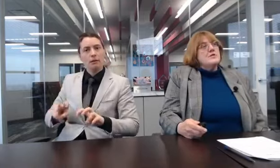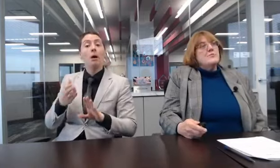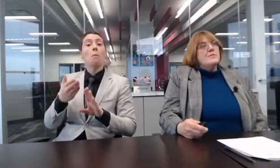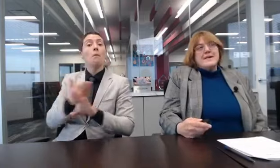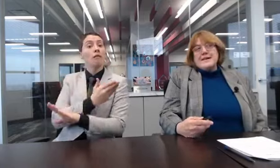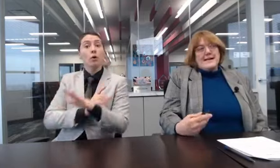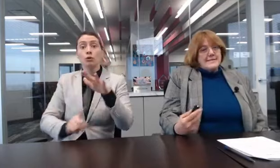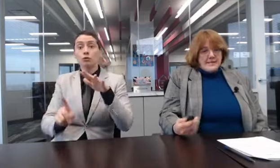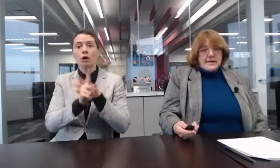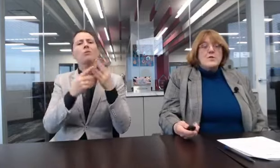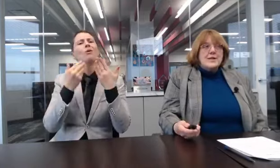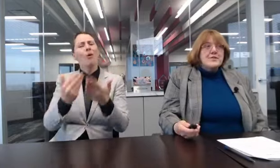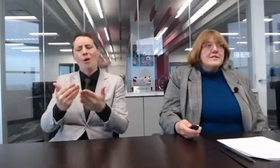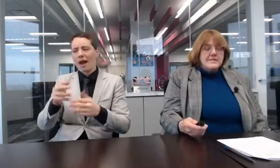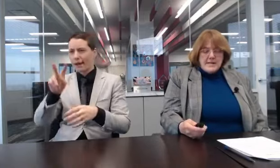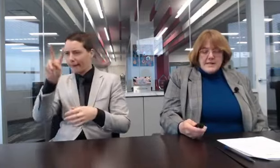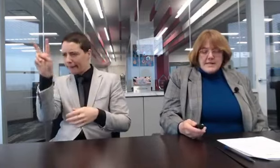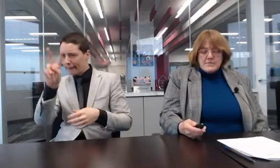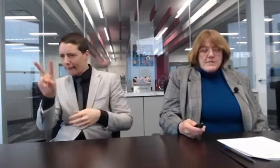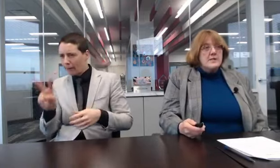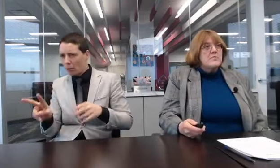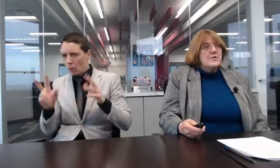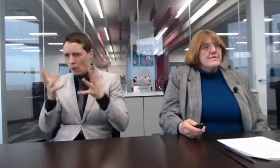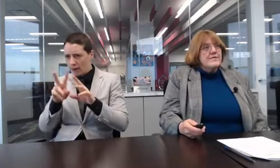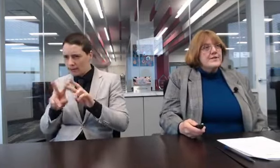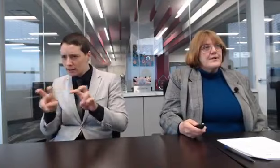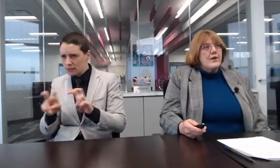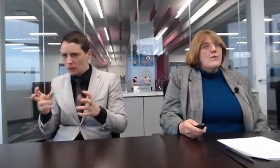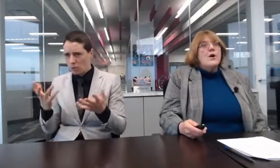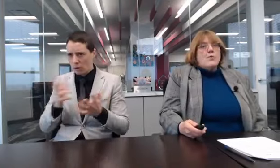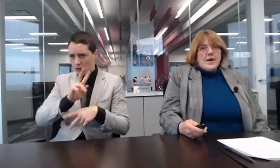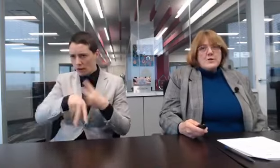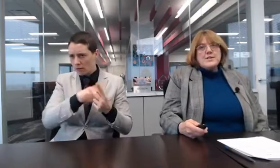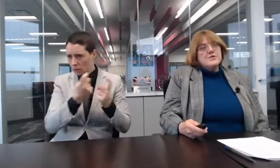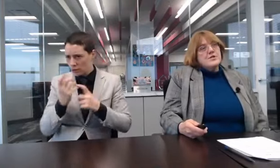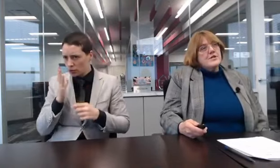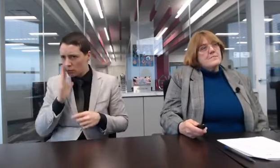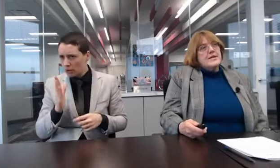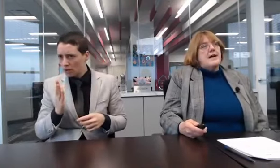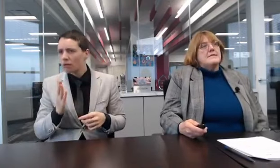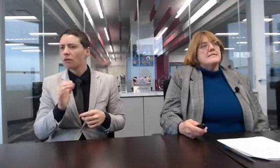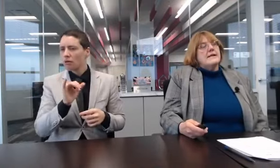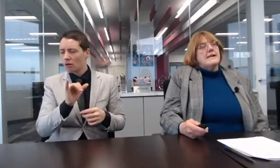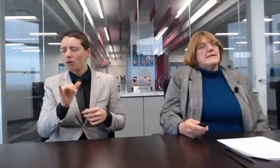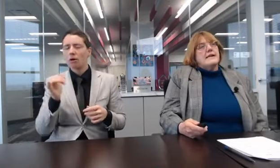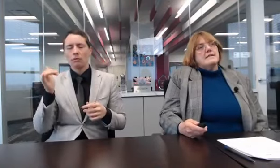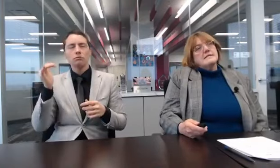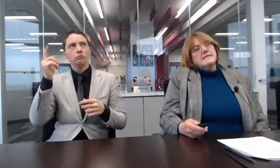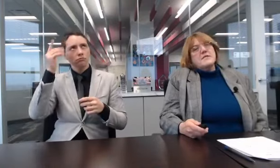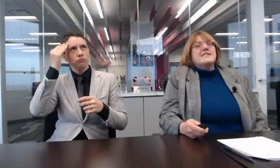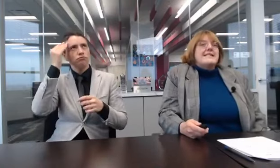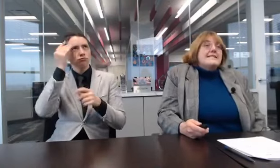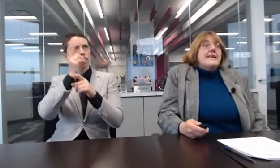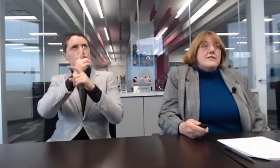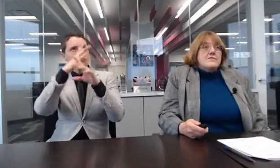You will be asked a lot of questions and it's really important for you to know what questions you're gonna be asked and some of the details